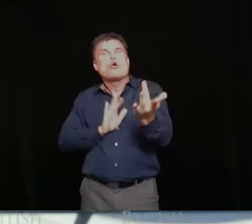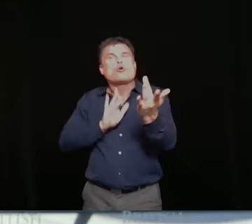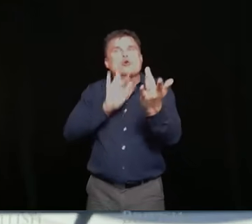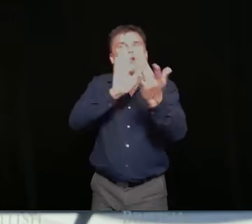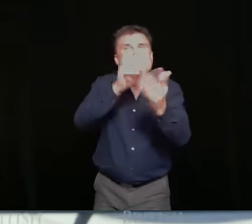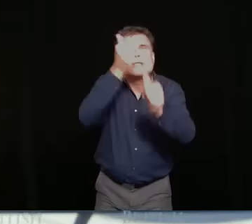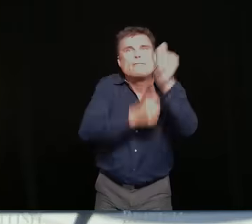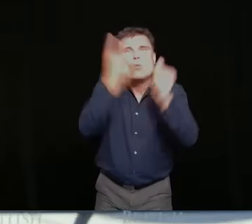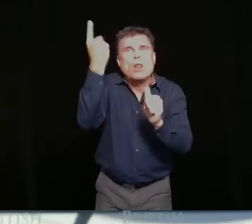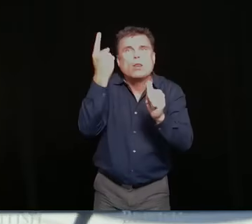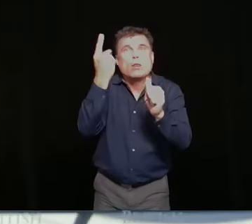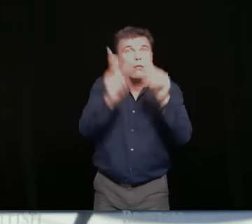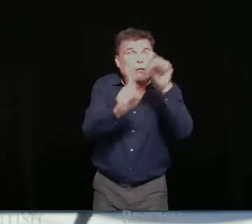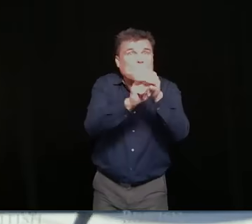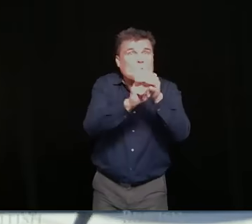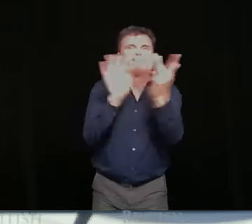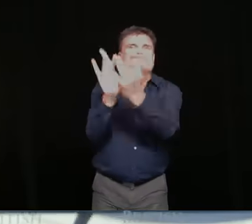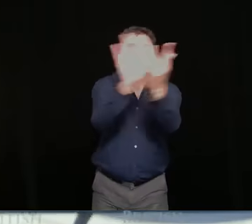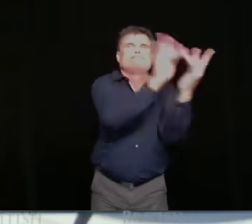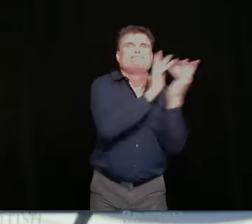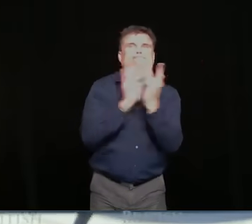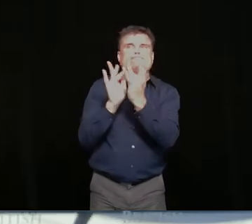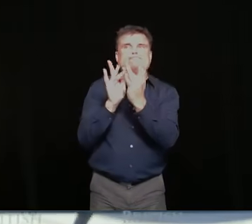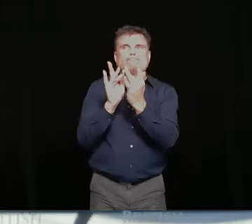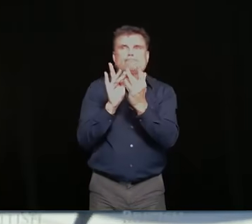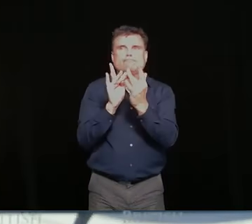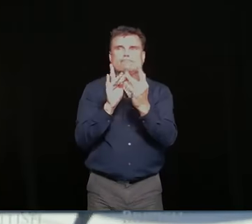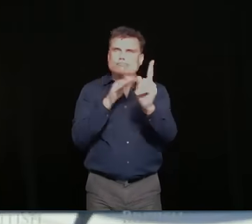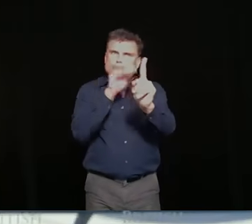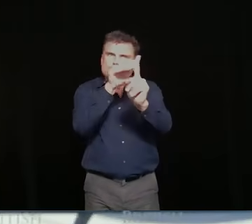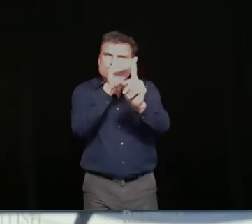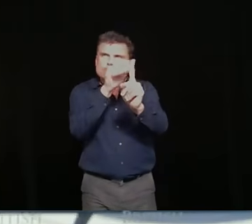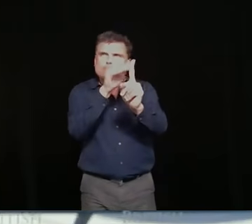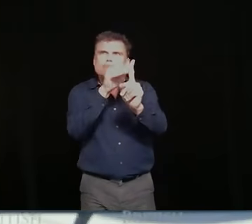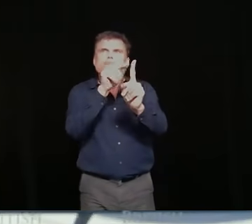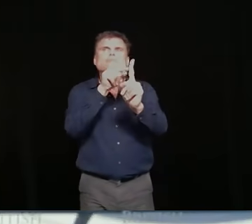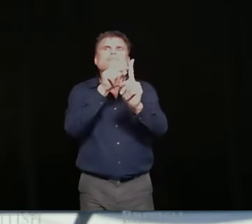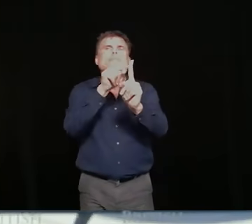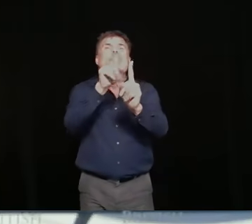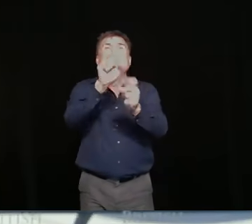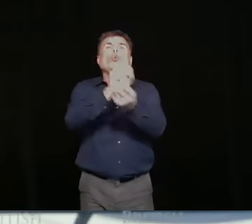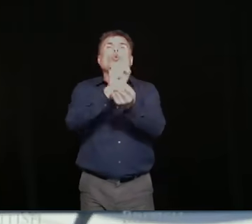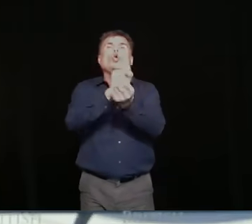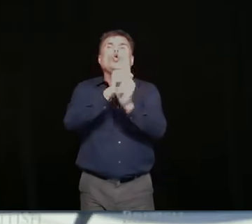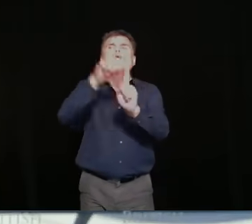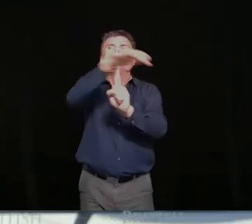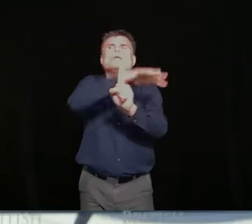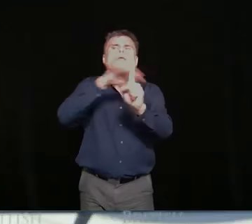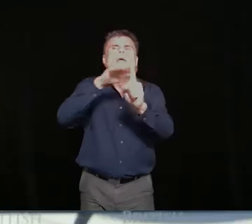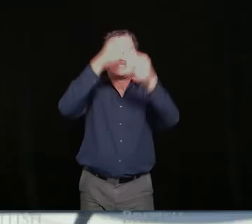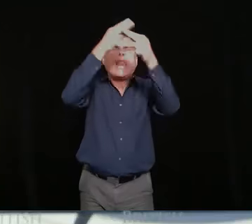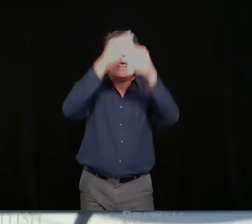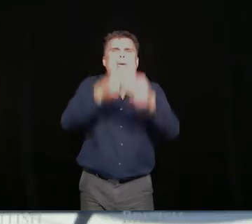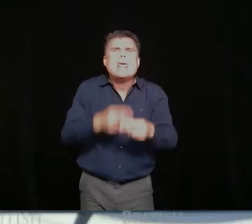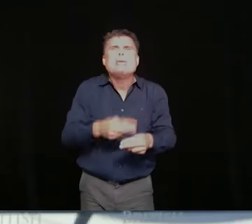And it has not come up as an issue. If it did come up as an issue from an individual